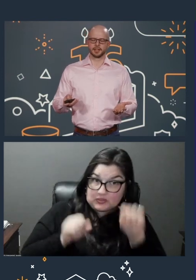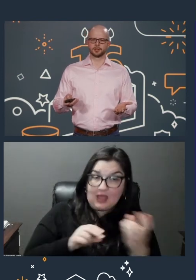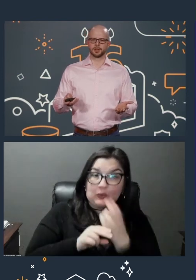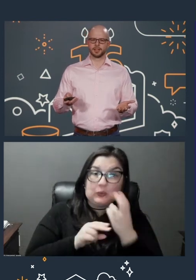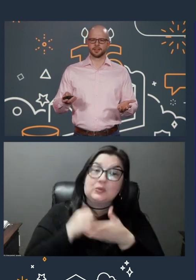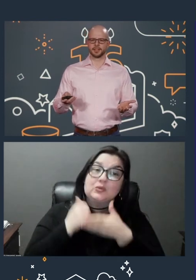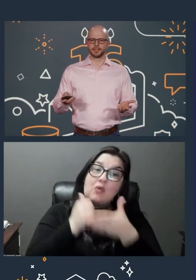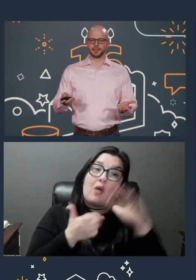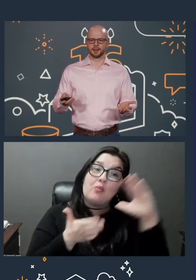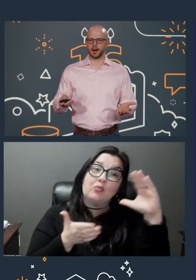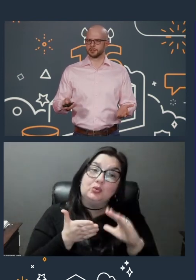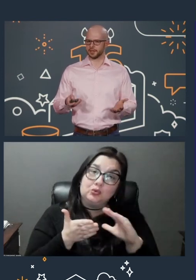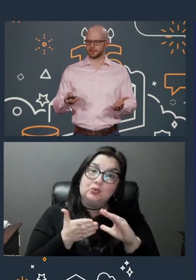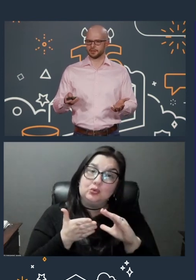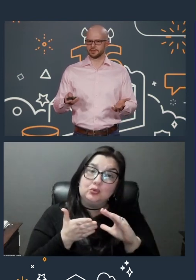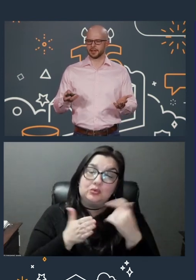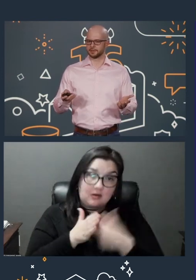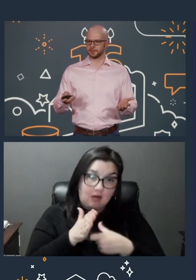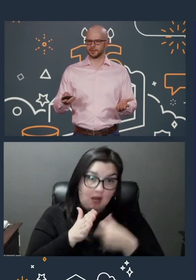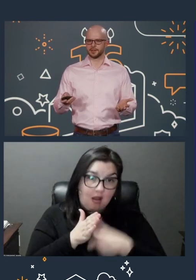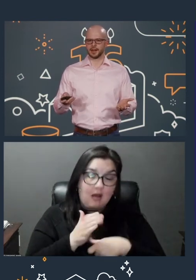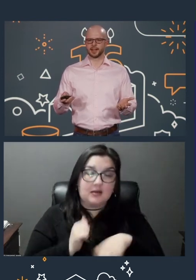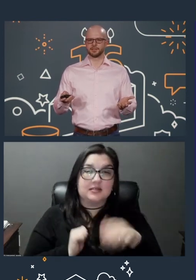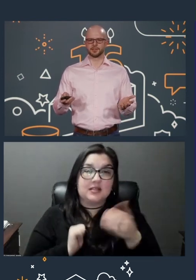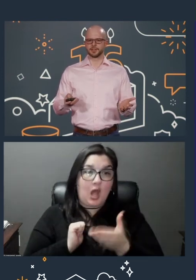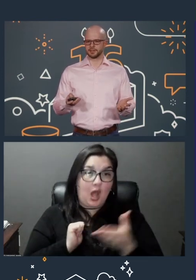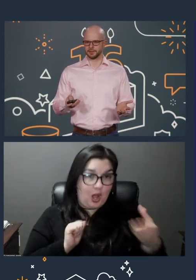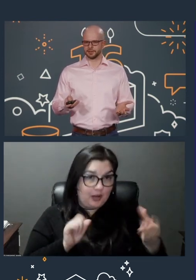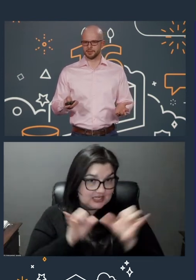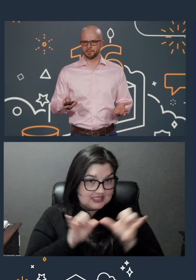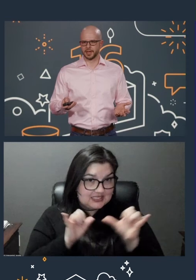including the object-size filter and versioning filter.